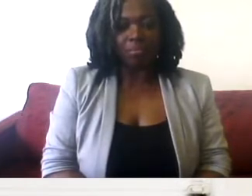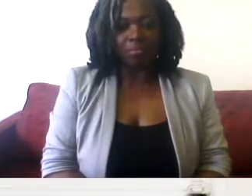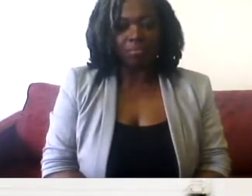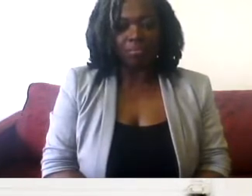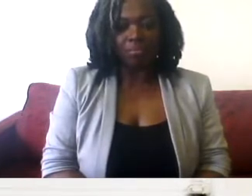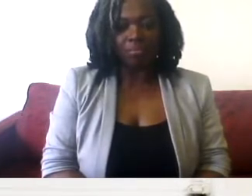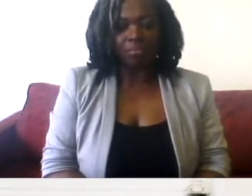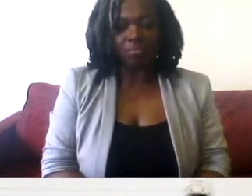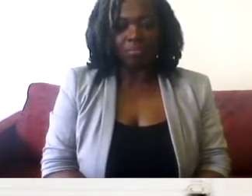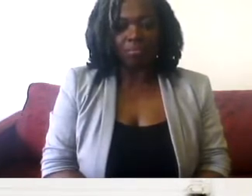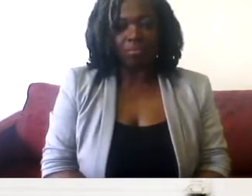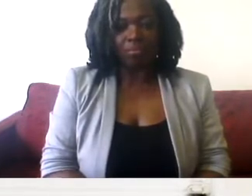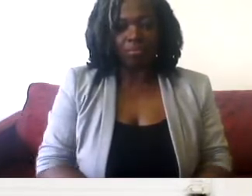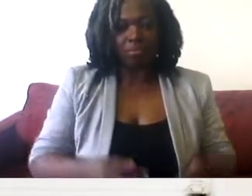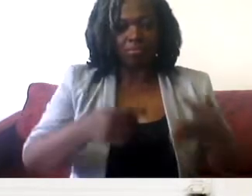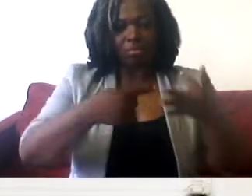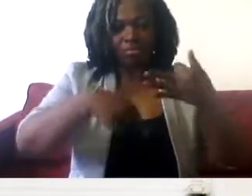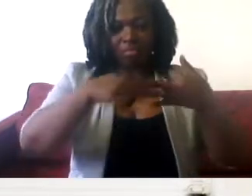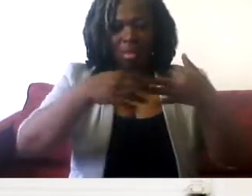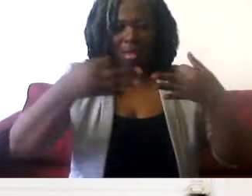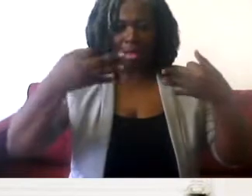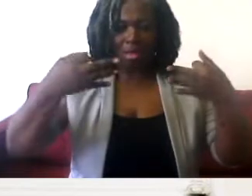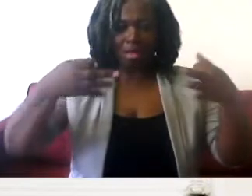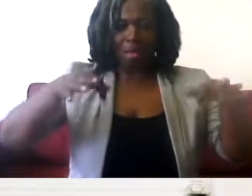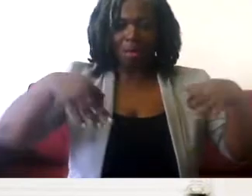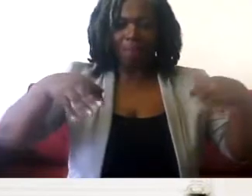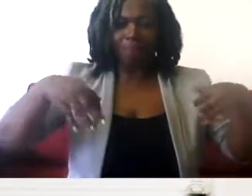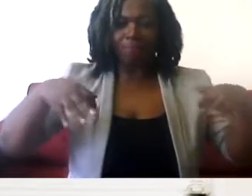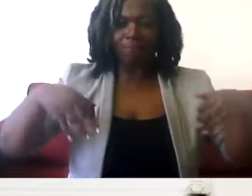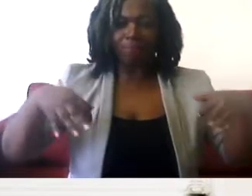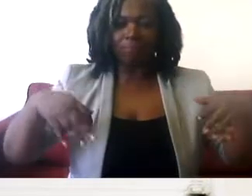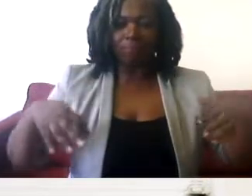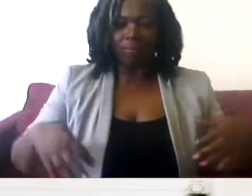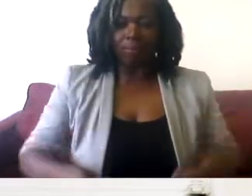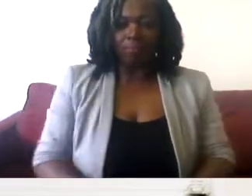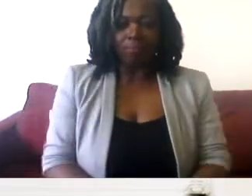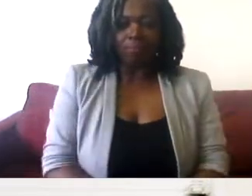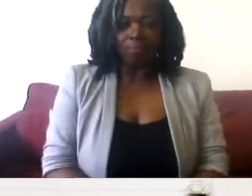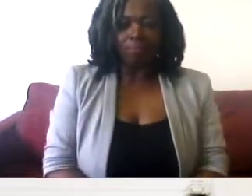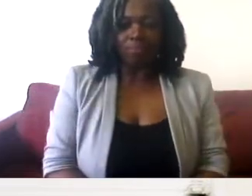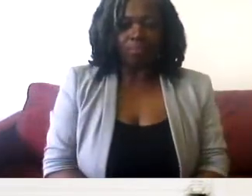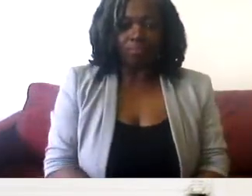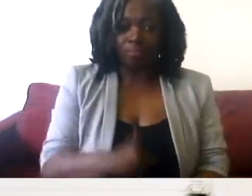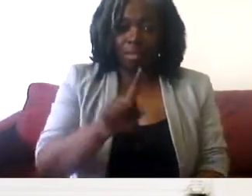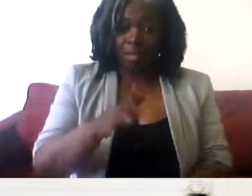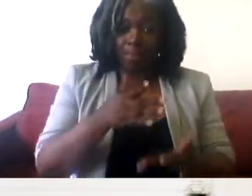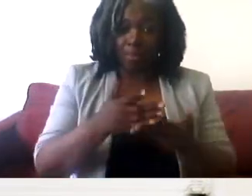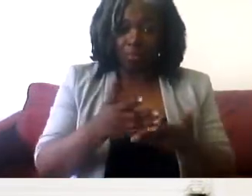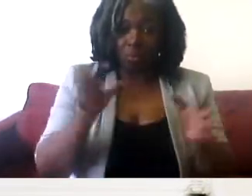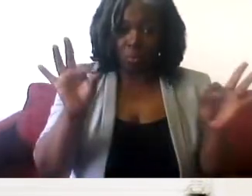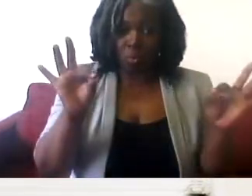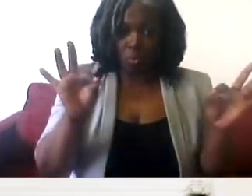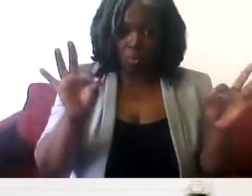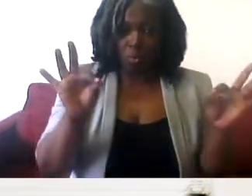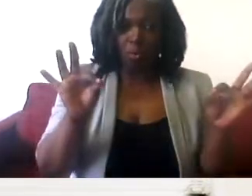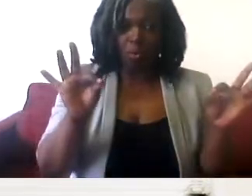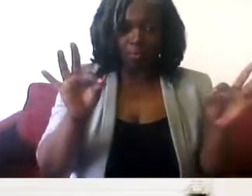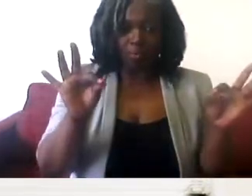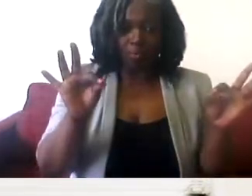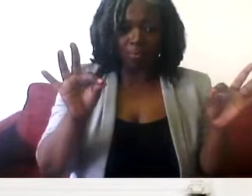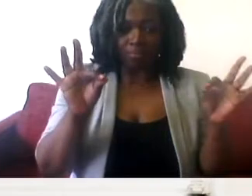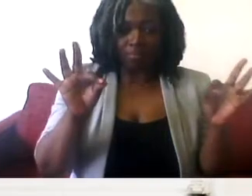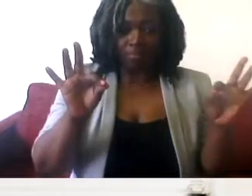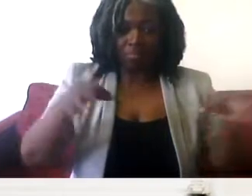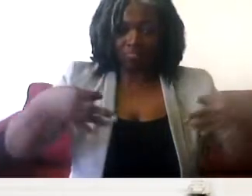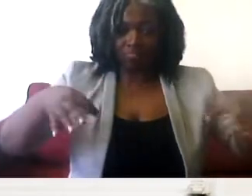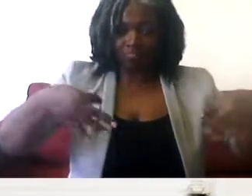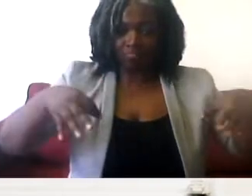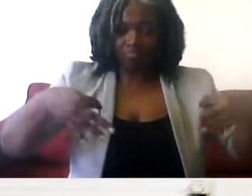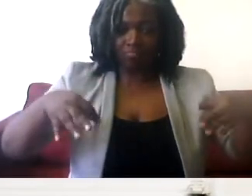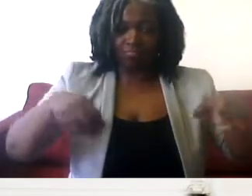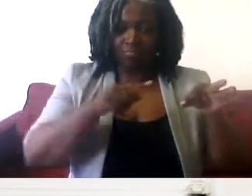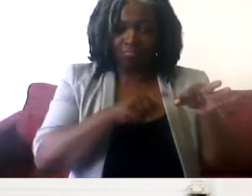from the last three fingers by dangling